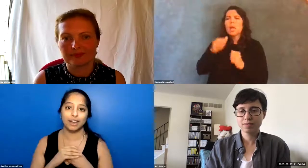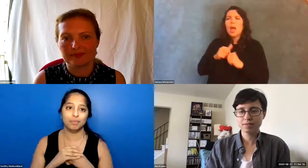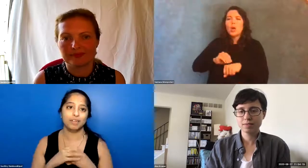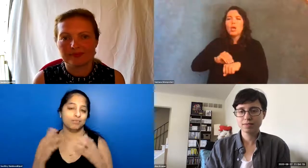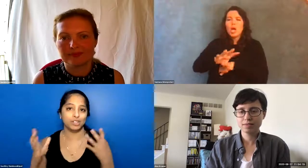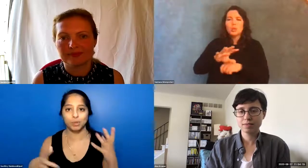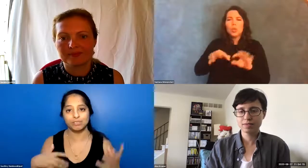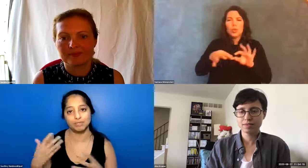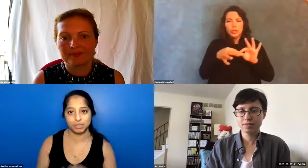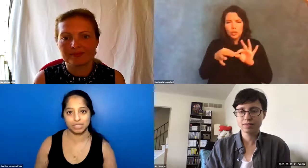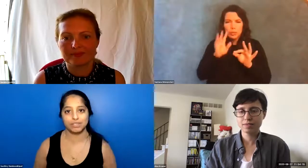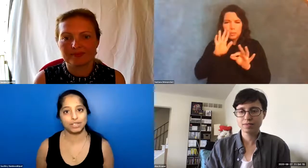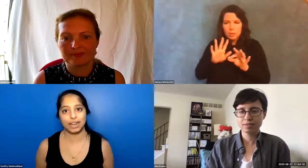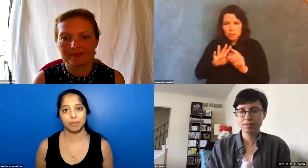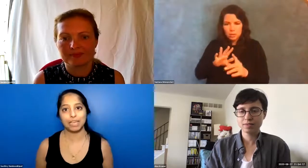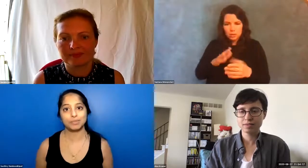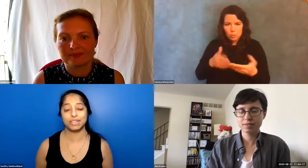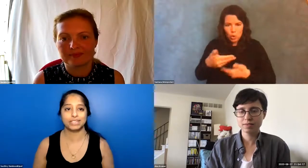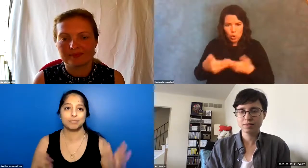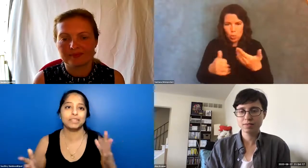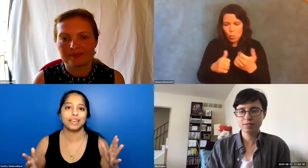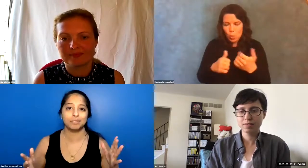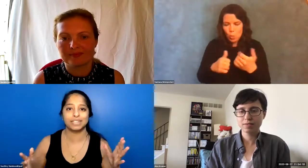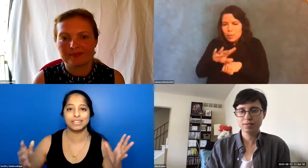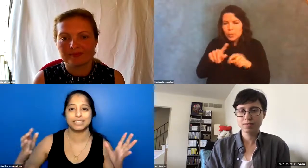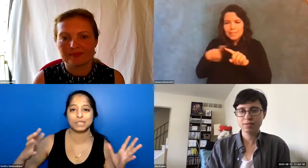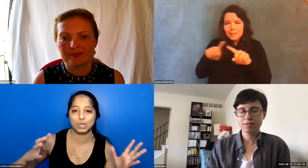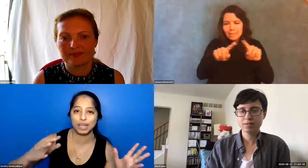And you know what influences different dynamics. But it doesn't mean we necessarily need to